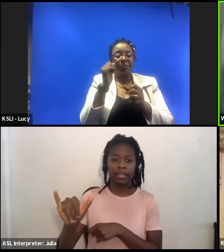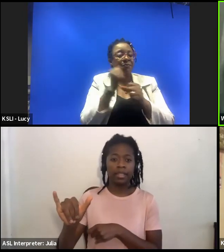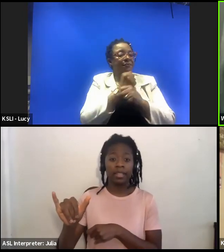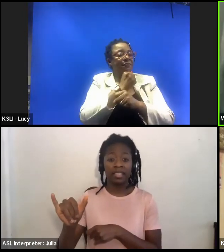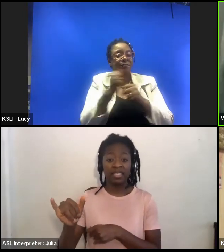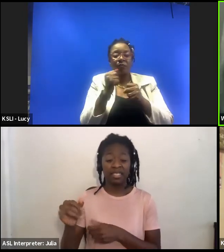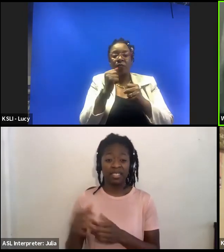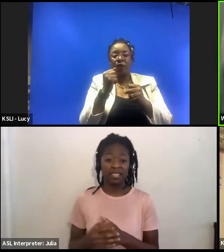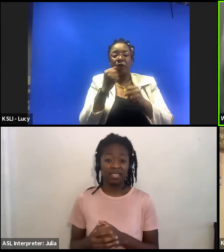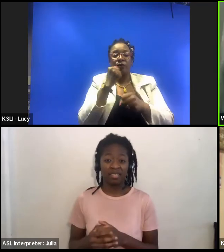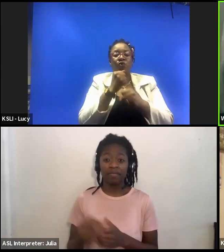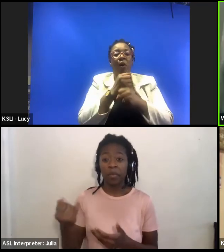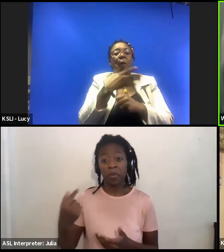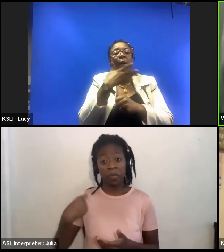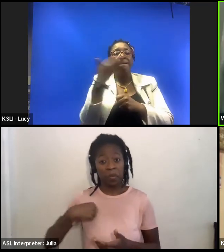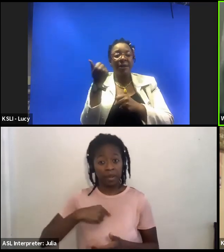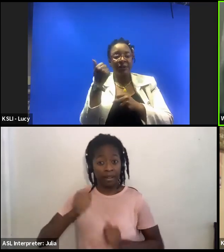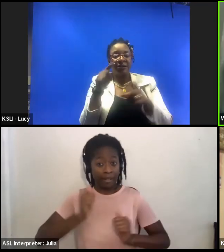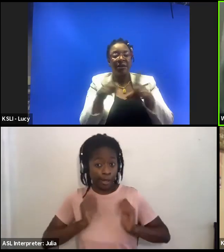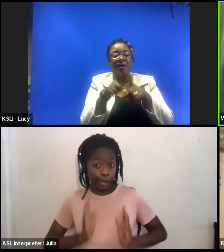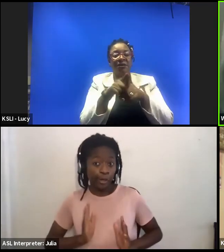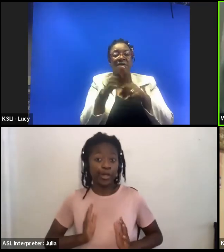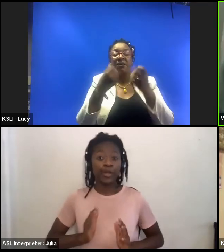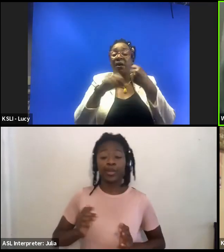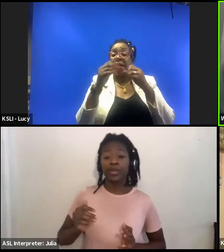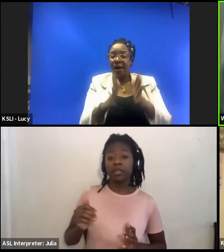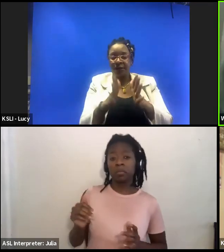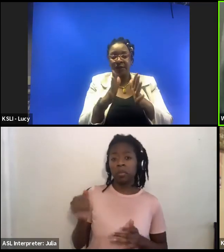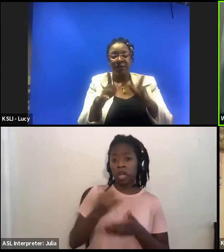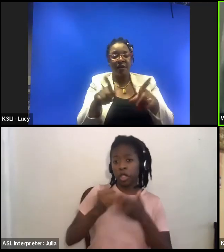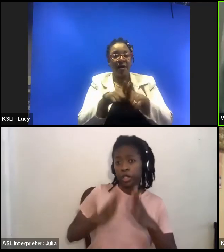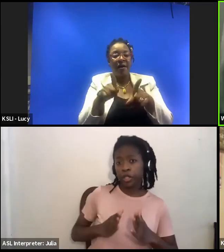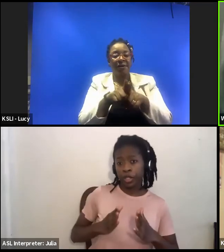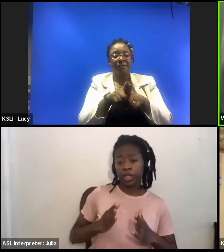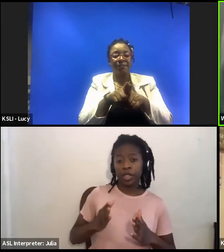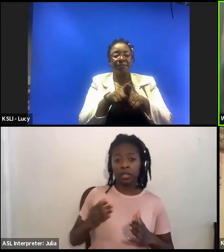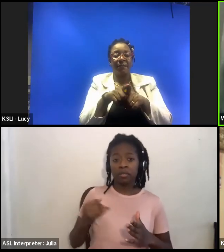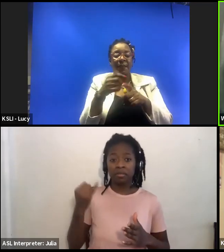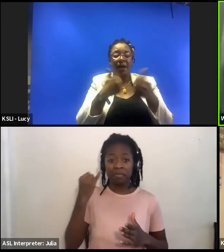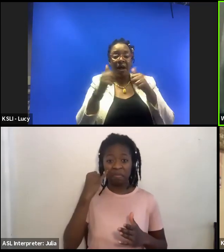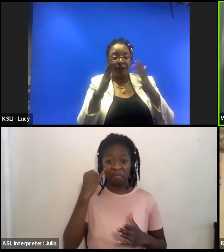as actors, as performers, as artists if we are not completely open.